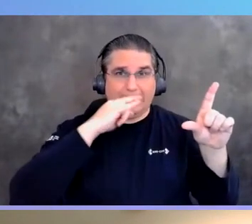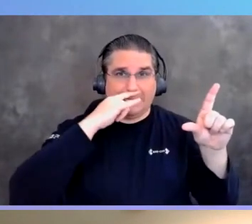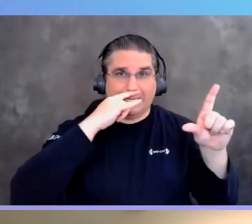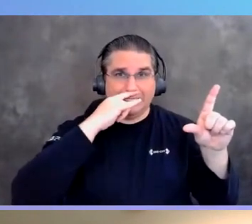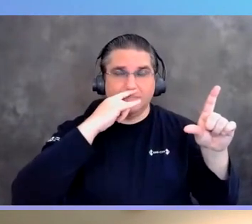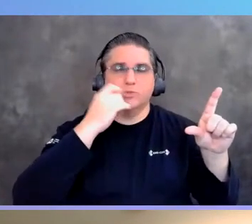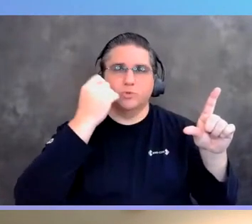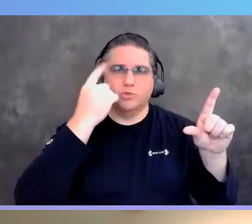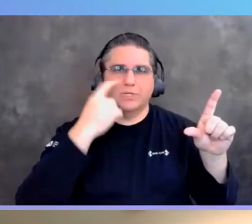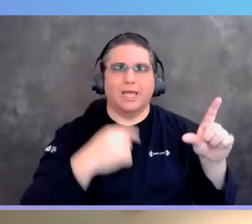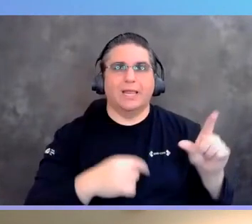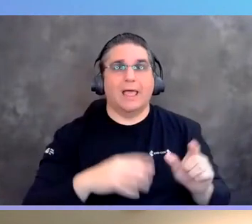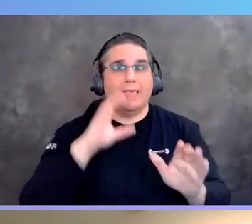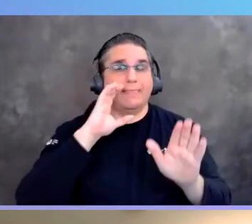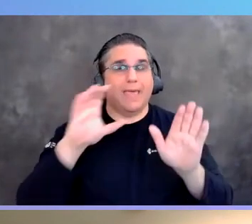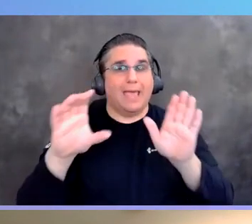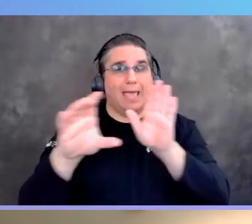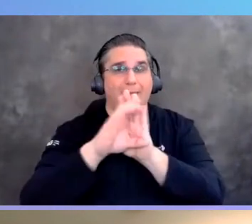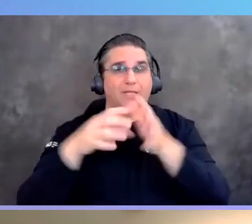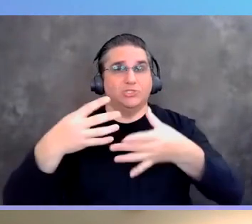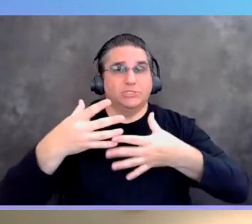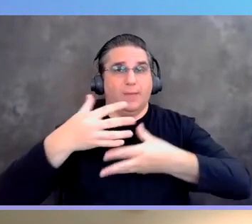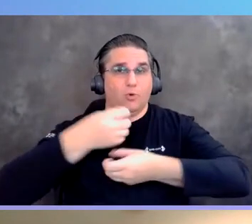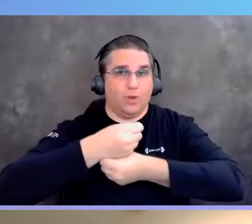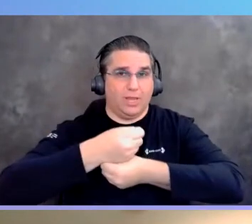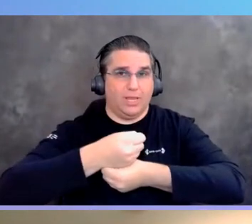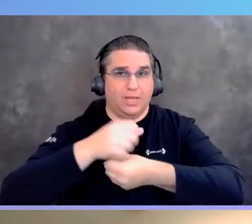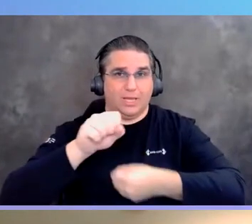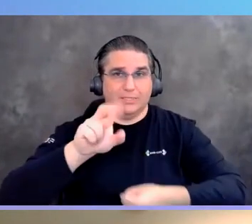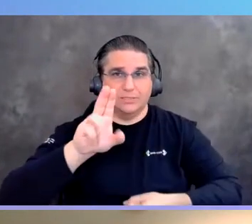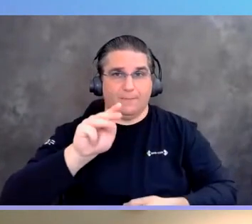this is an image of students studying in a classroom at the